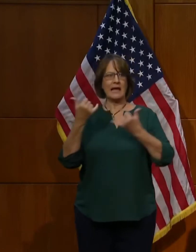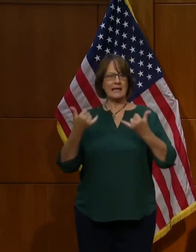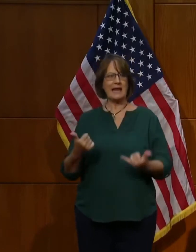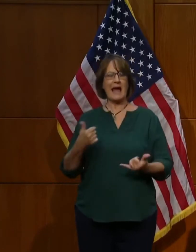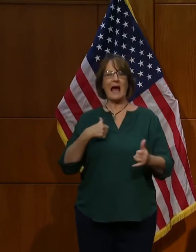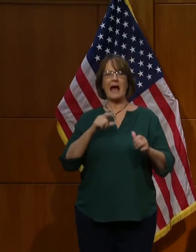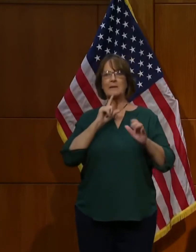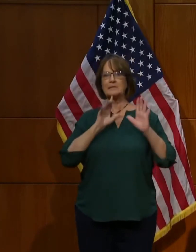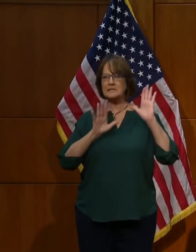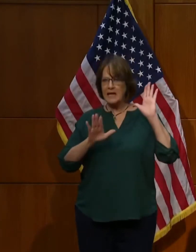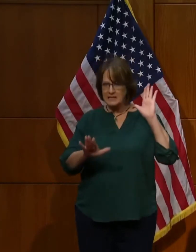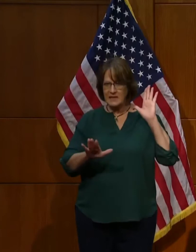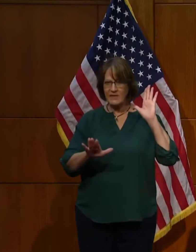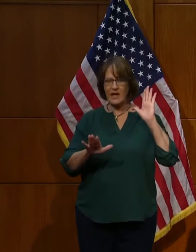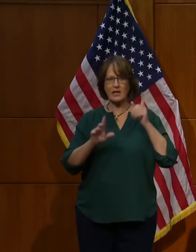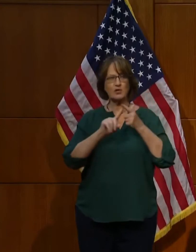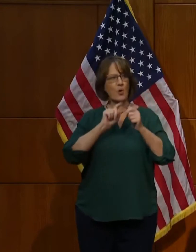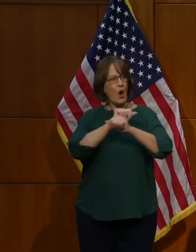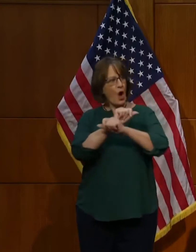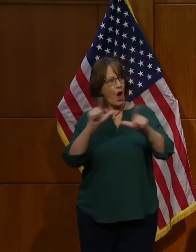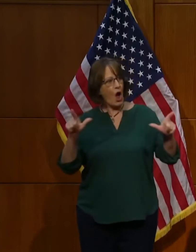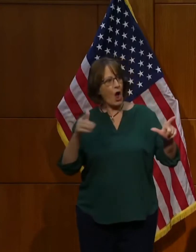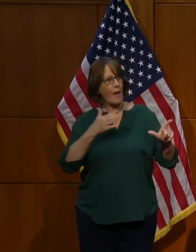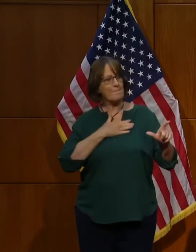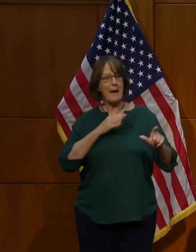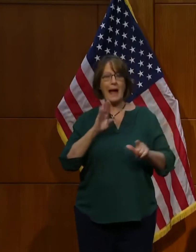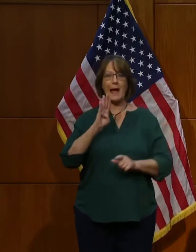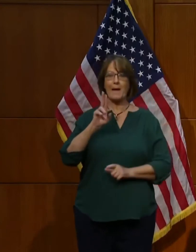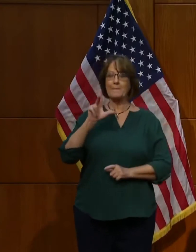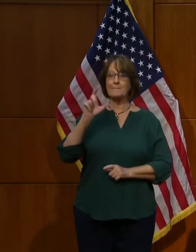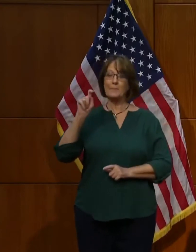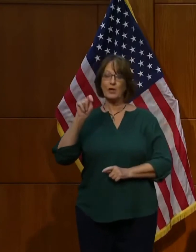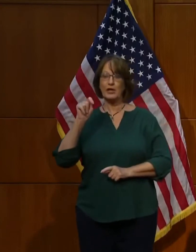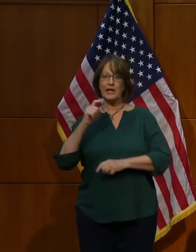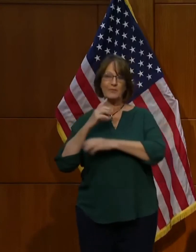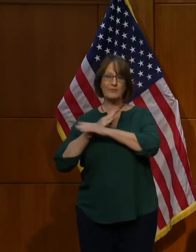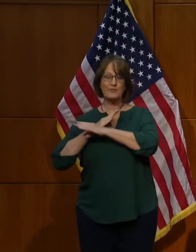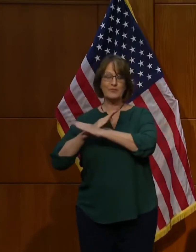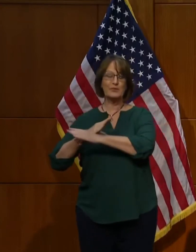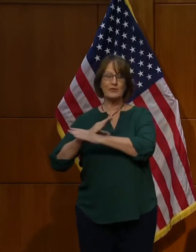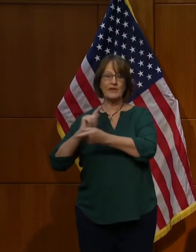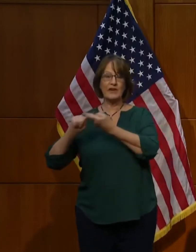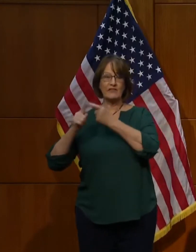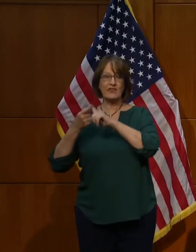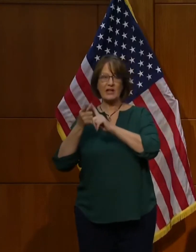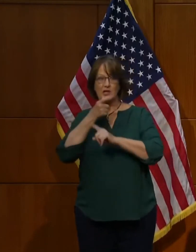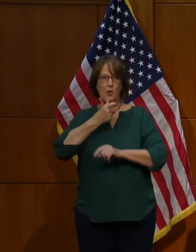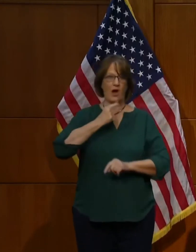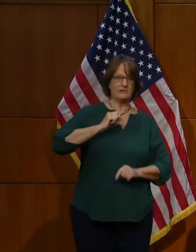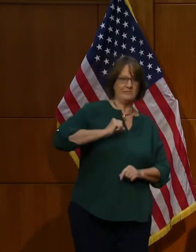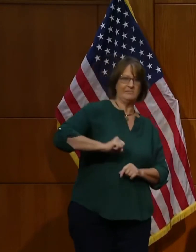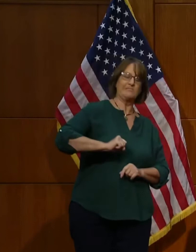testifying to all my bulletproof friends that's holding out. It's